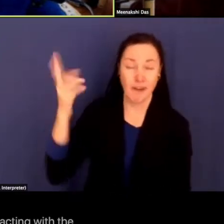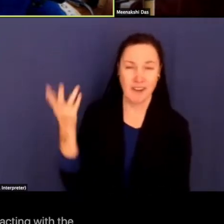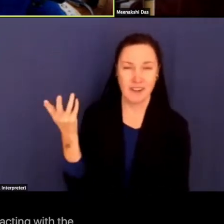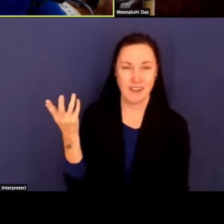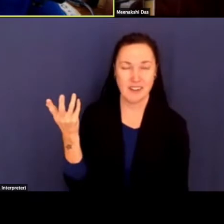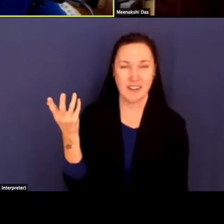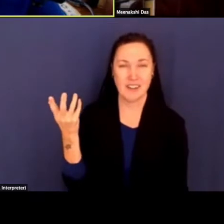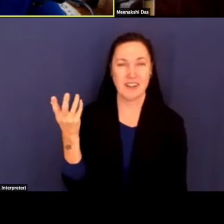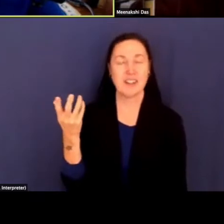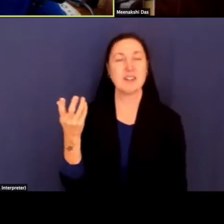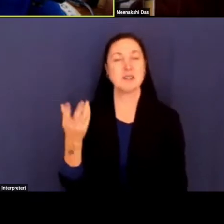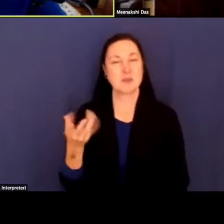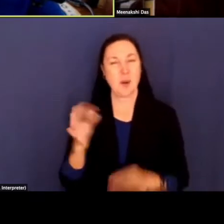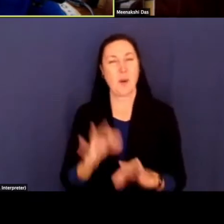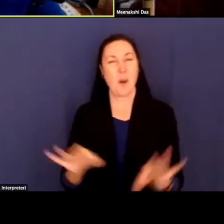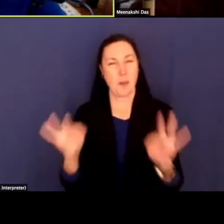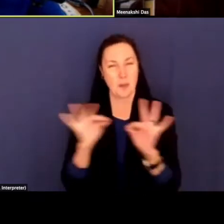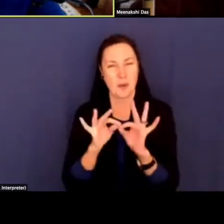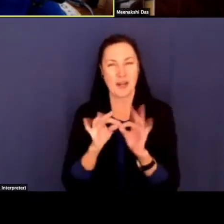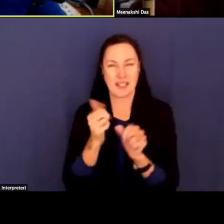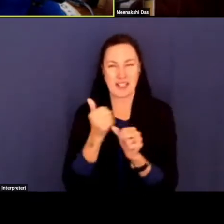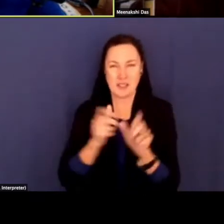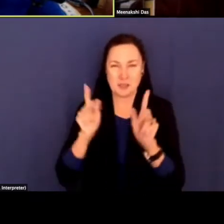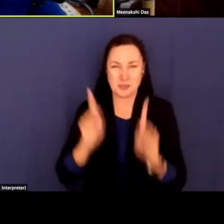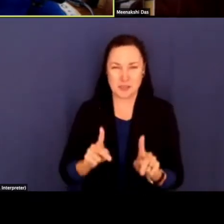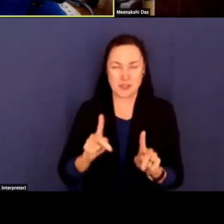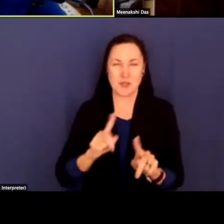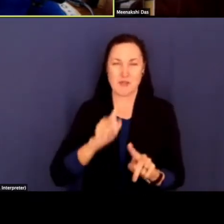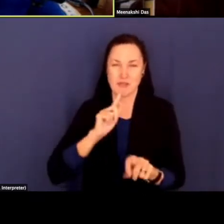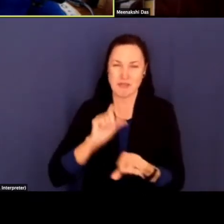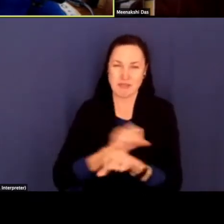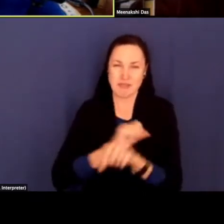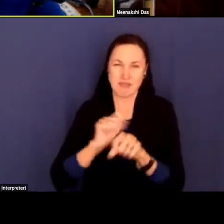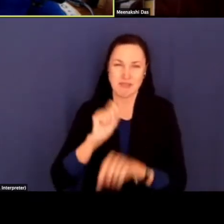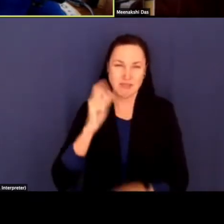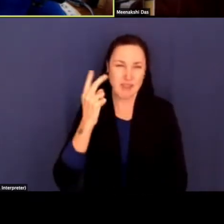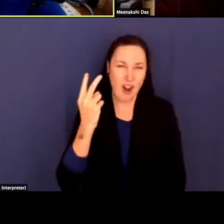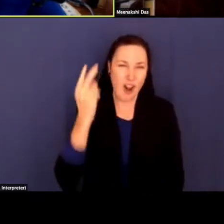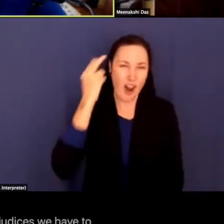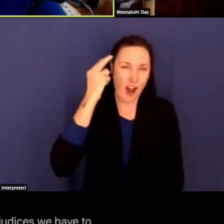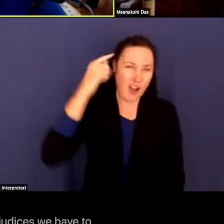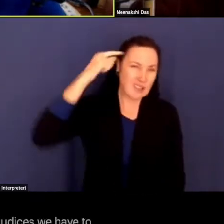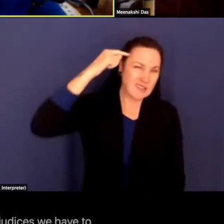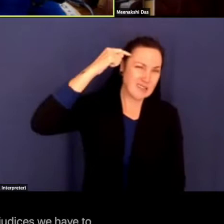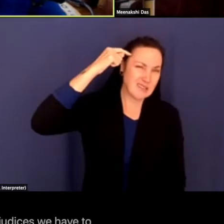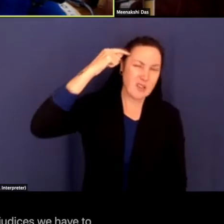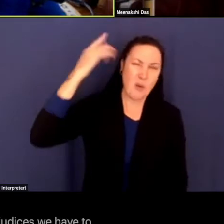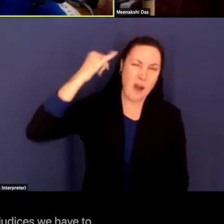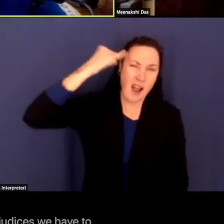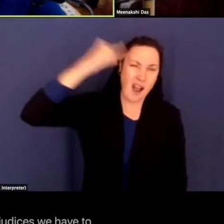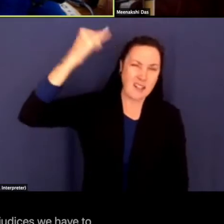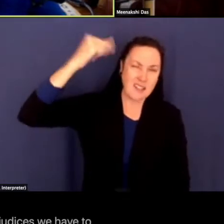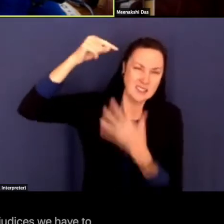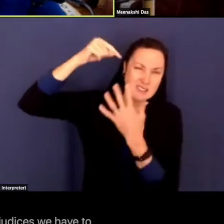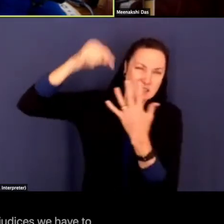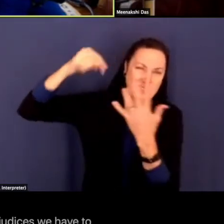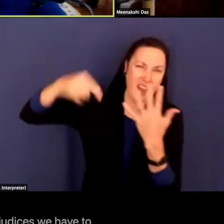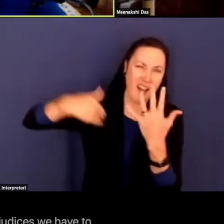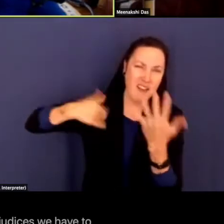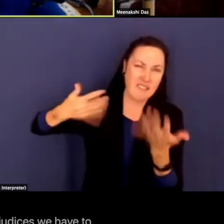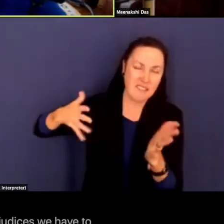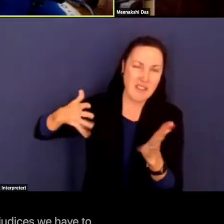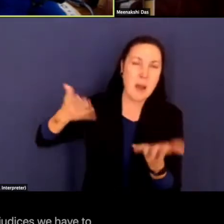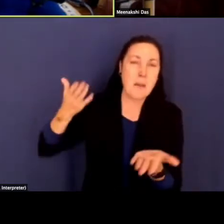examining and looking wide is that when we see a disabled person either requesting accommodations,